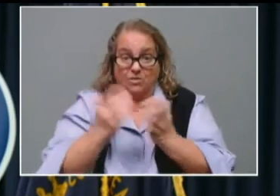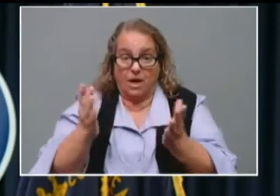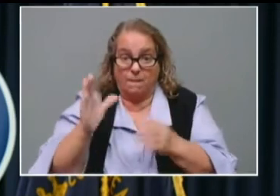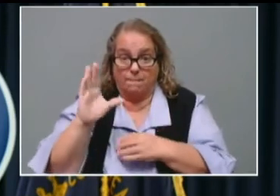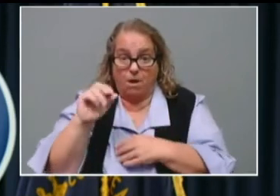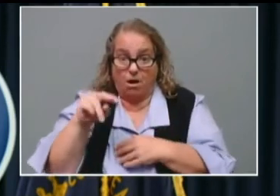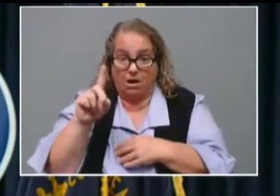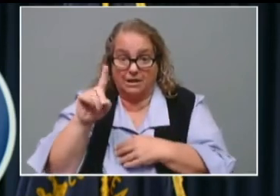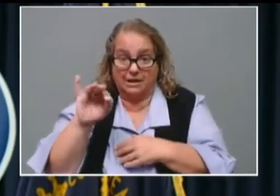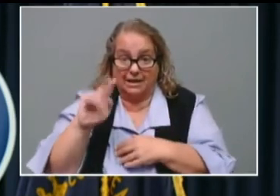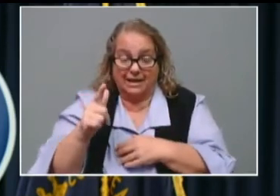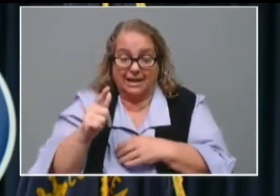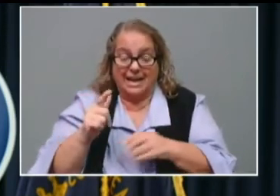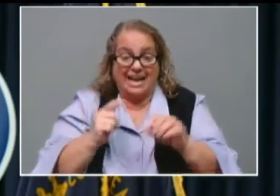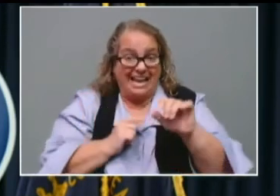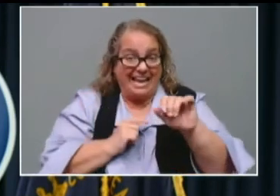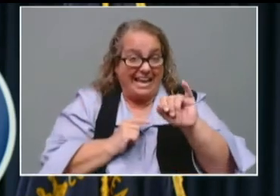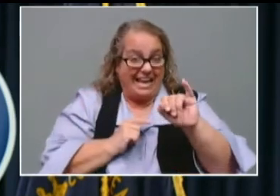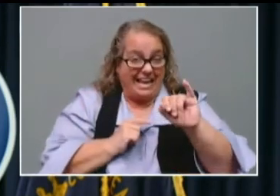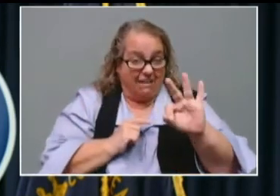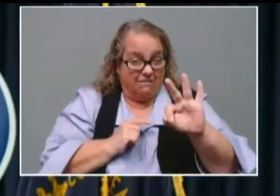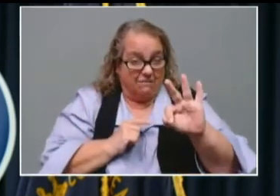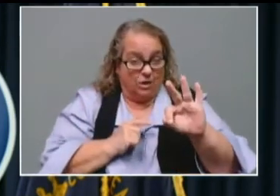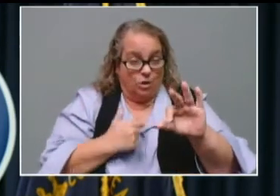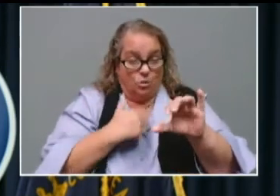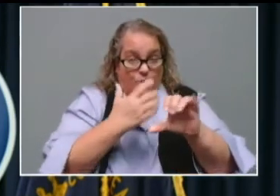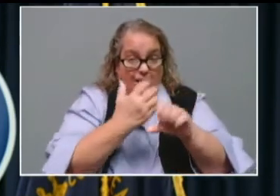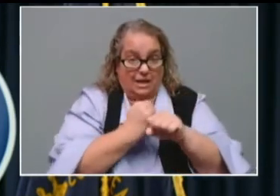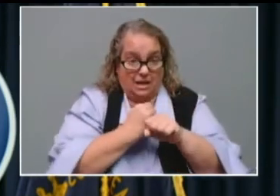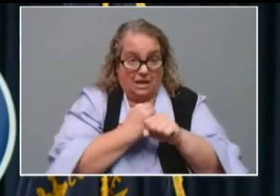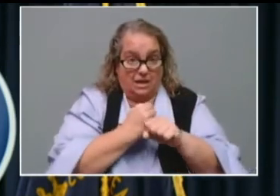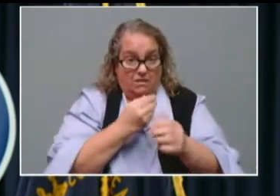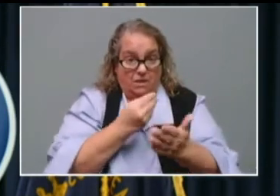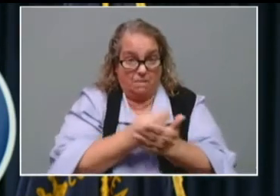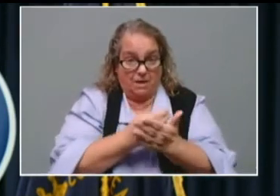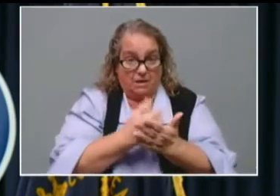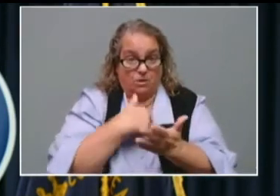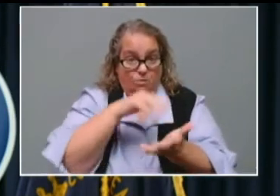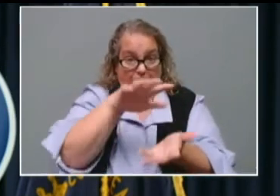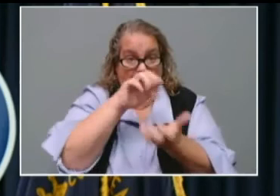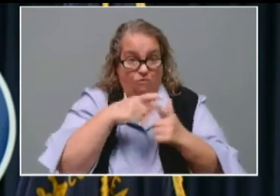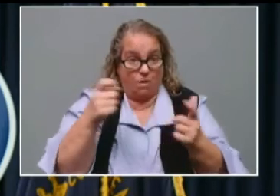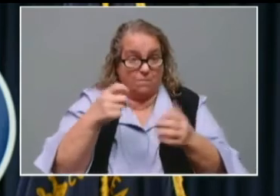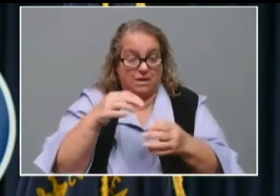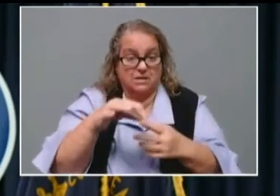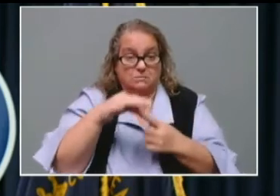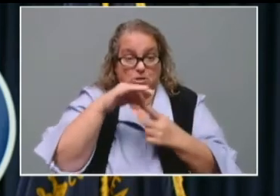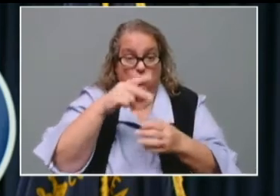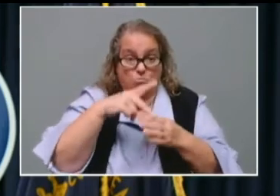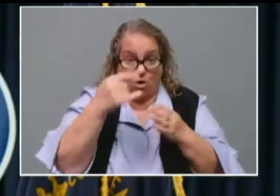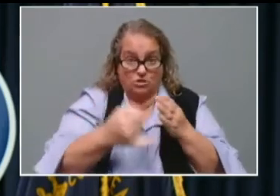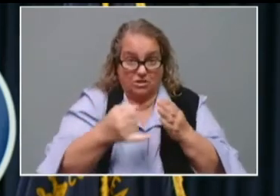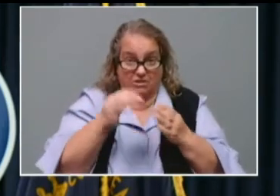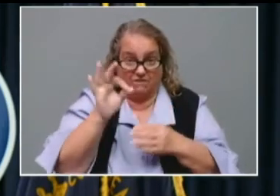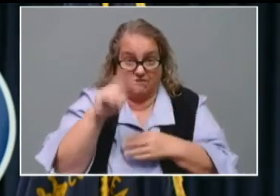if we get the amount from the special projects fund um then yes, I think that